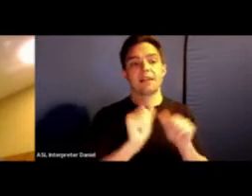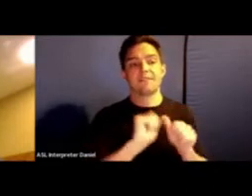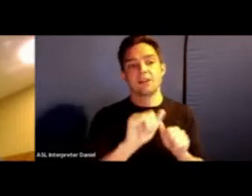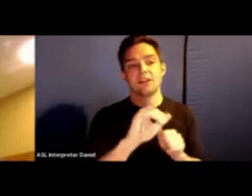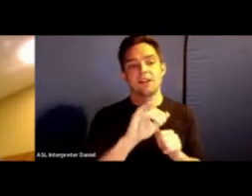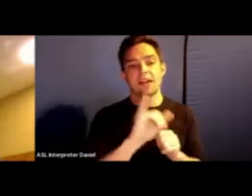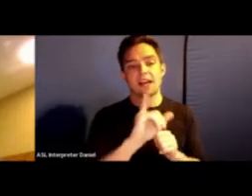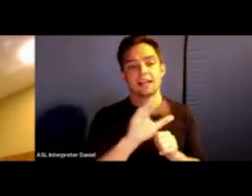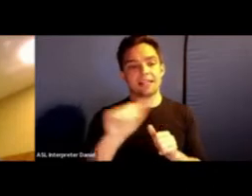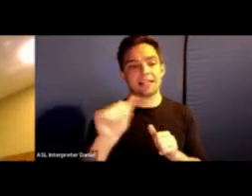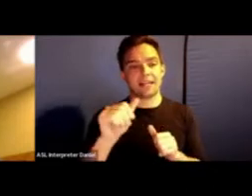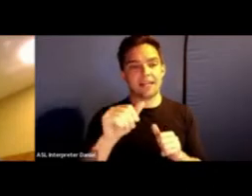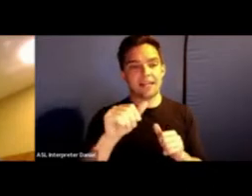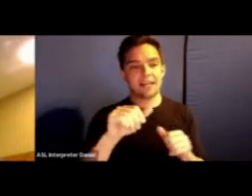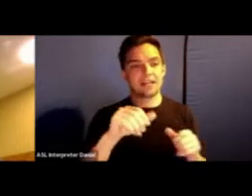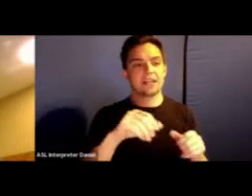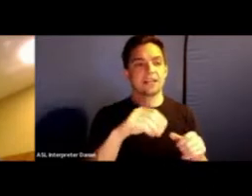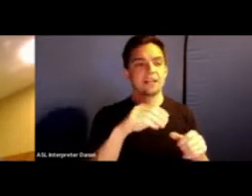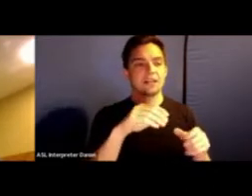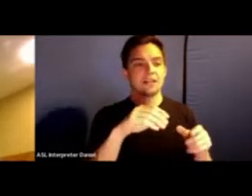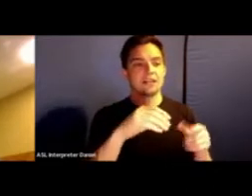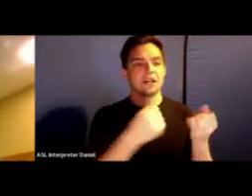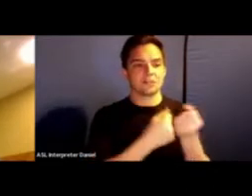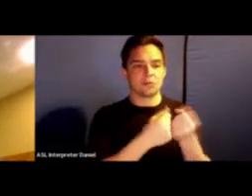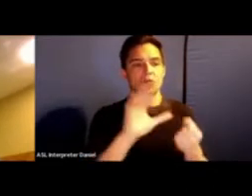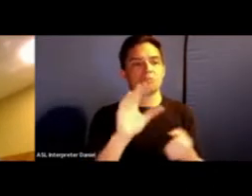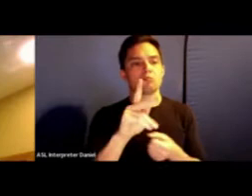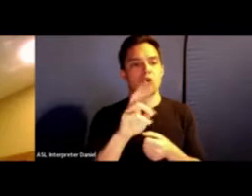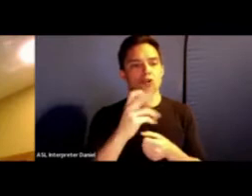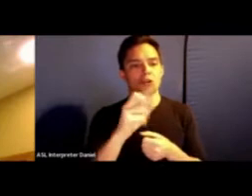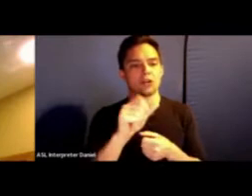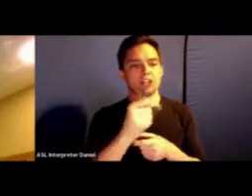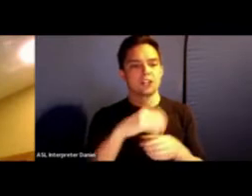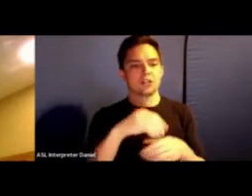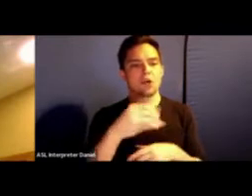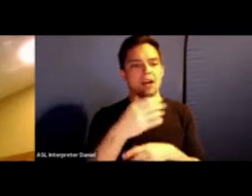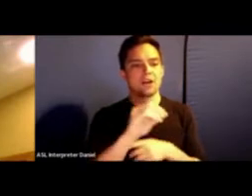support provider, Ohio because Ohio's developmental disability system where I received most